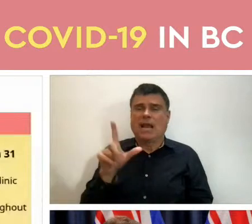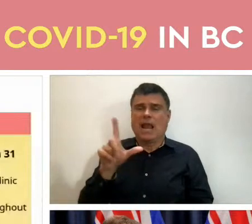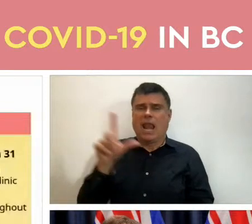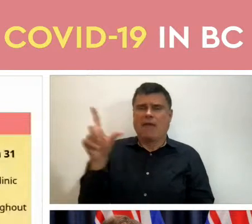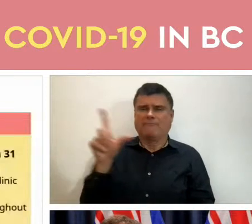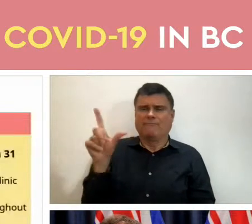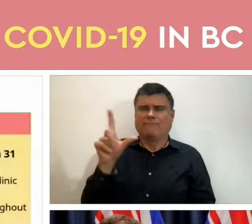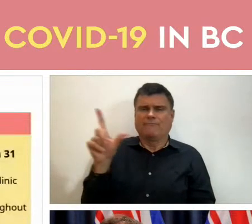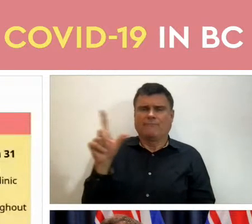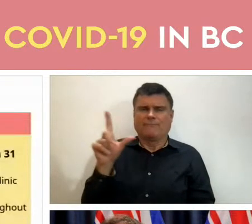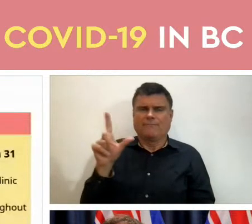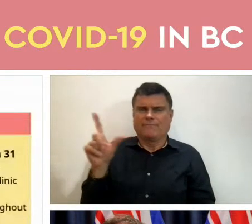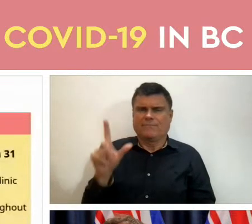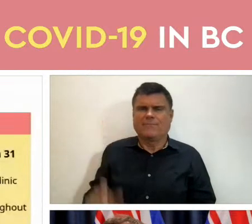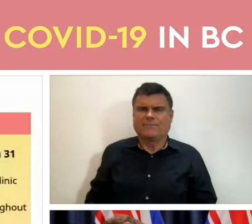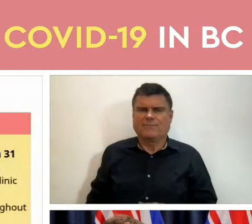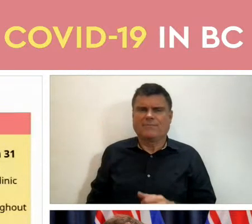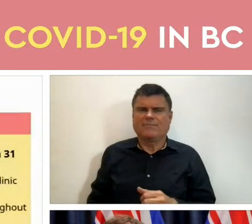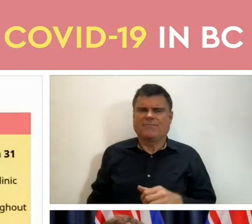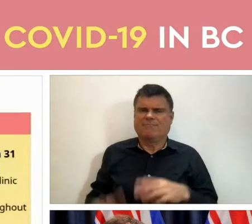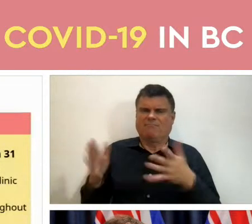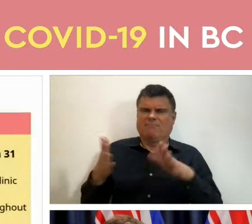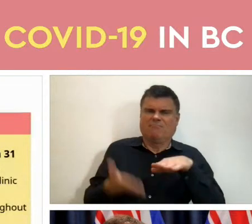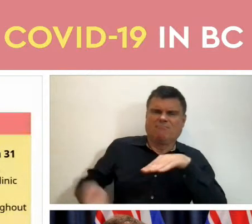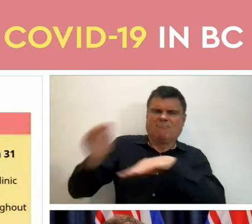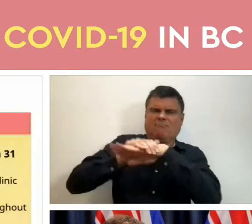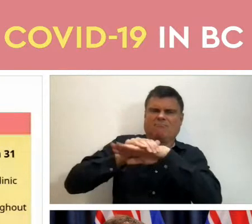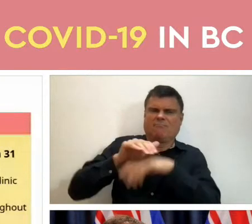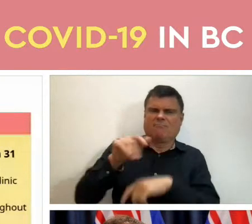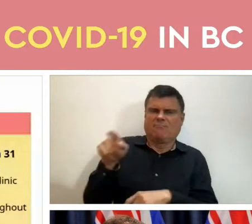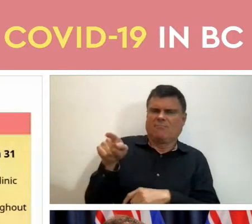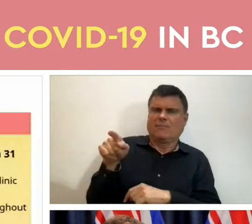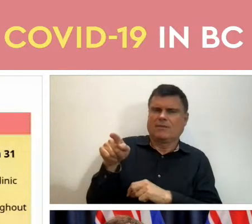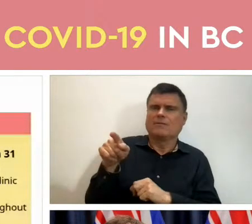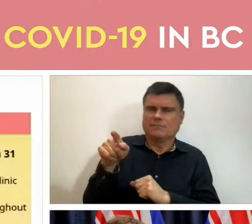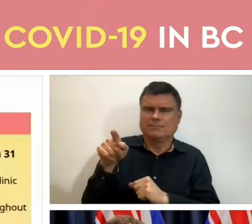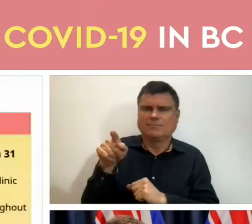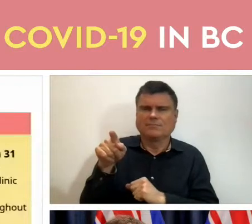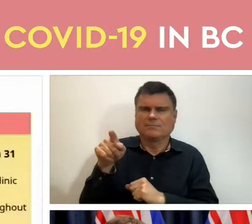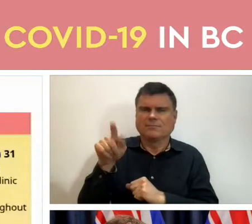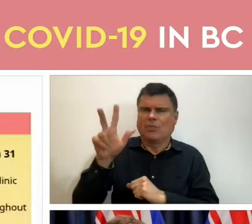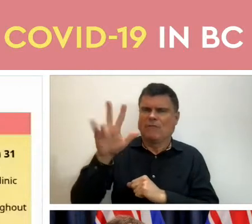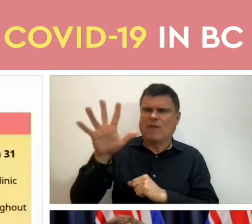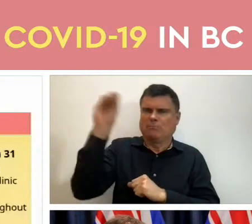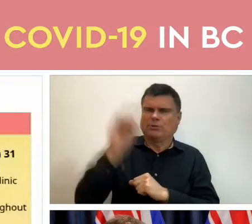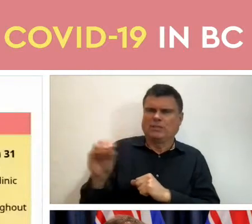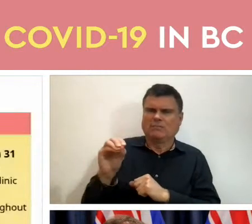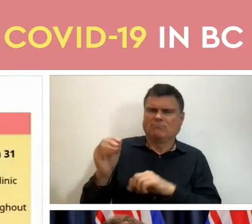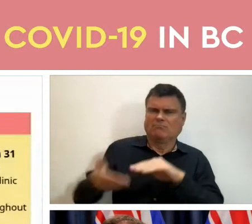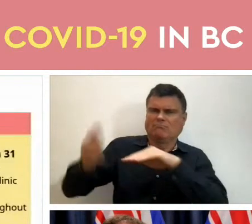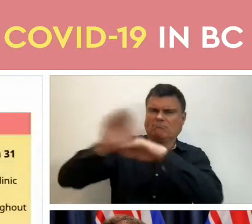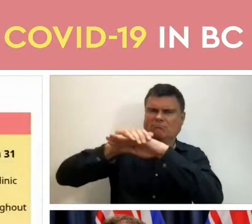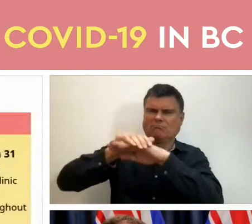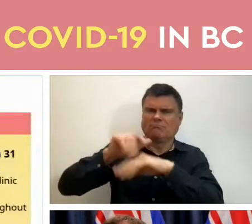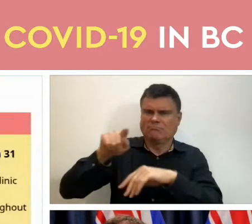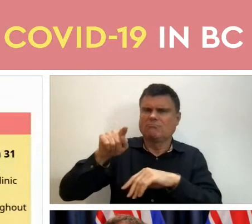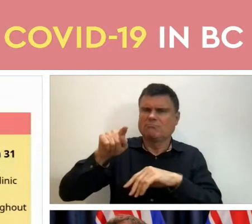The priority groups are named.